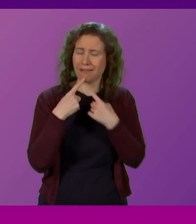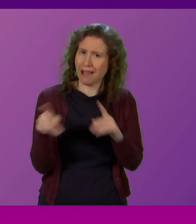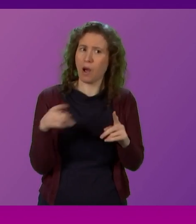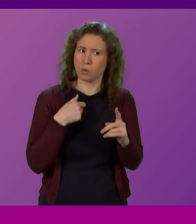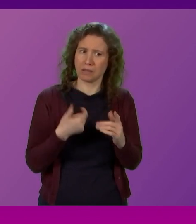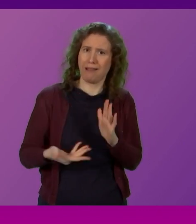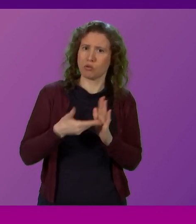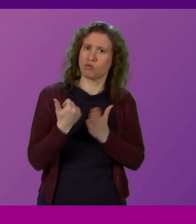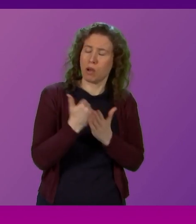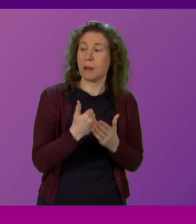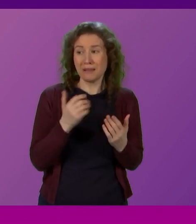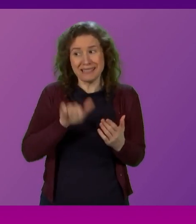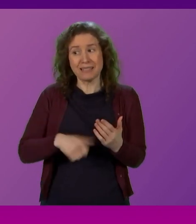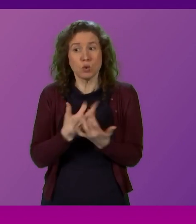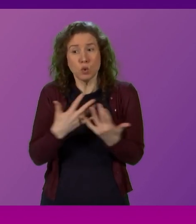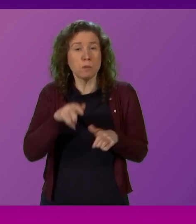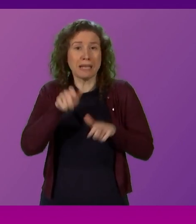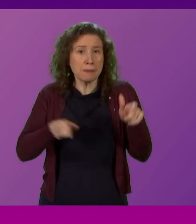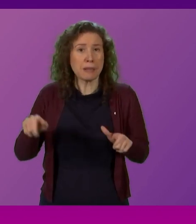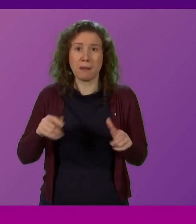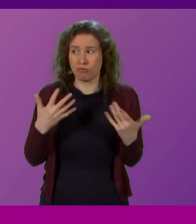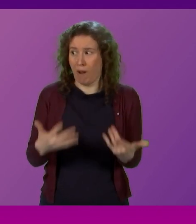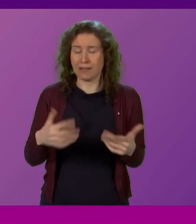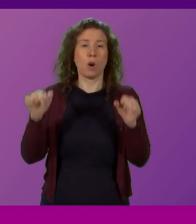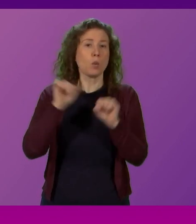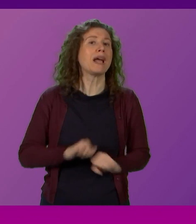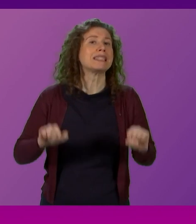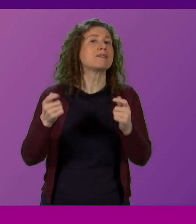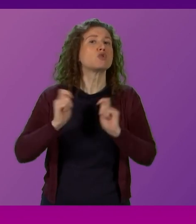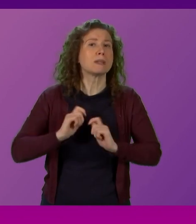Too many patients are waiting too long for treatment right now, so we will continue to